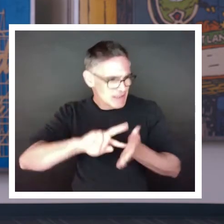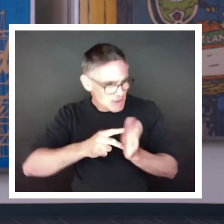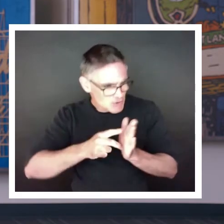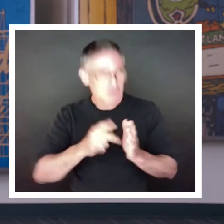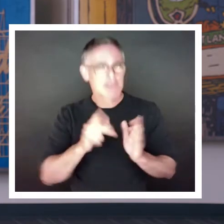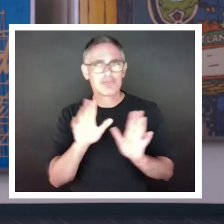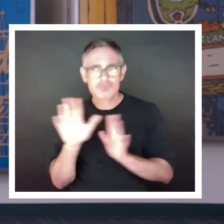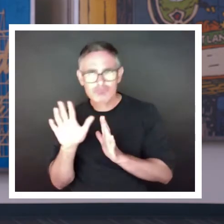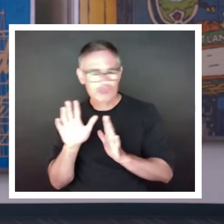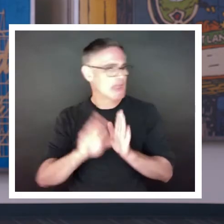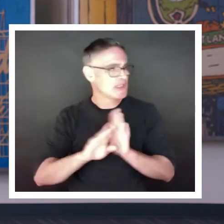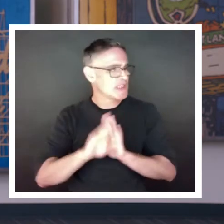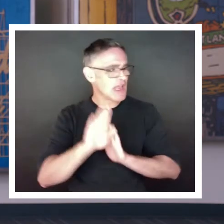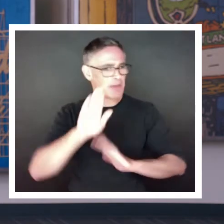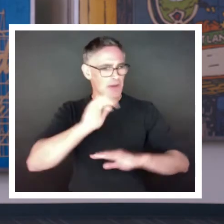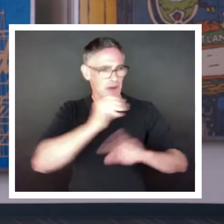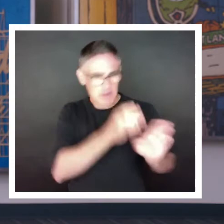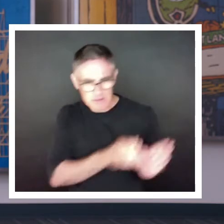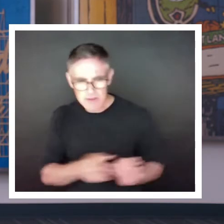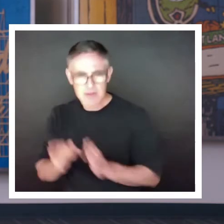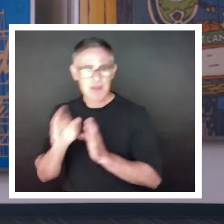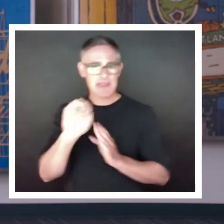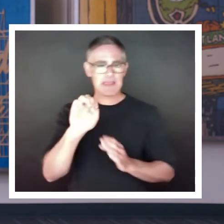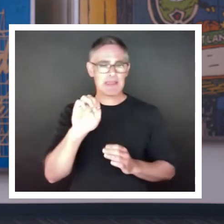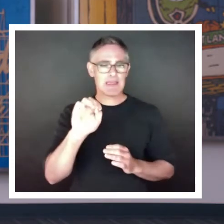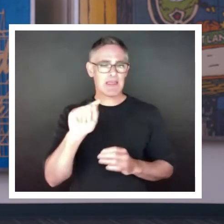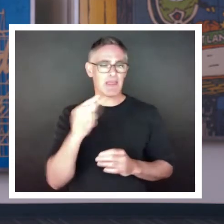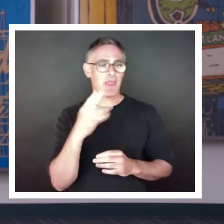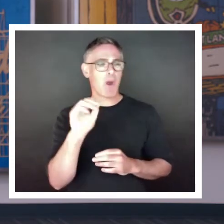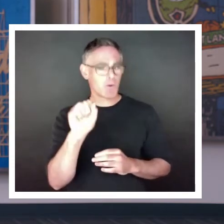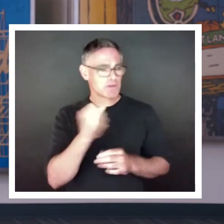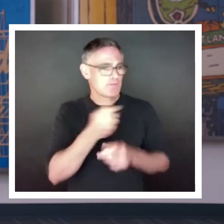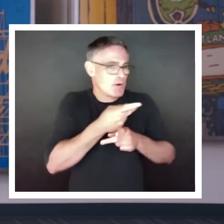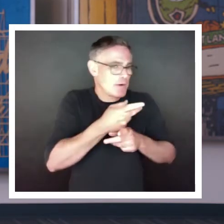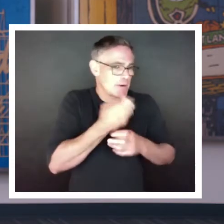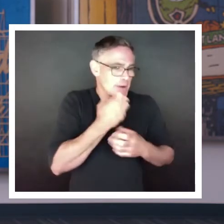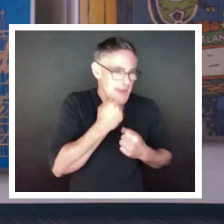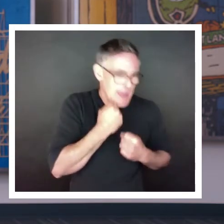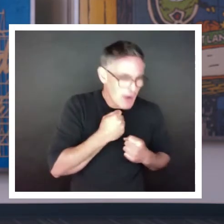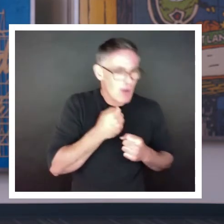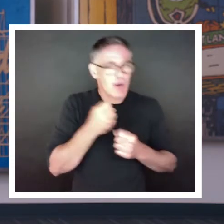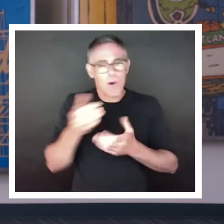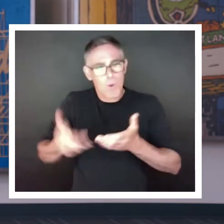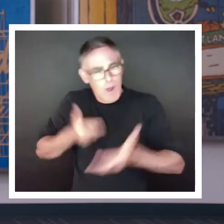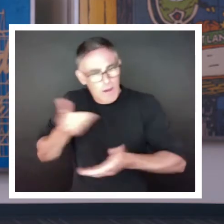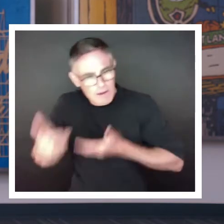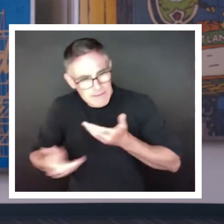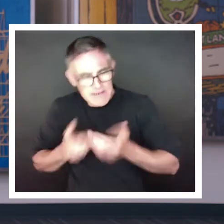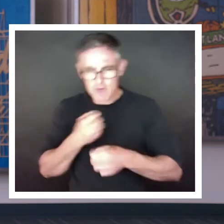for care, welcoming, openness, creating a desire to want to live with others.